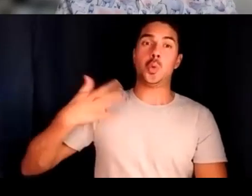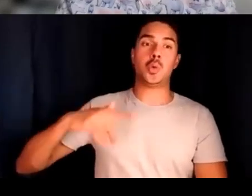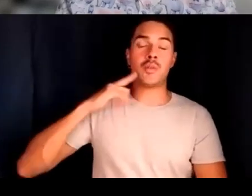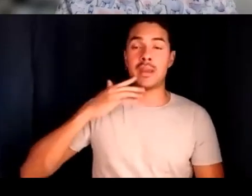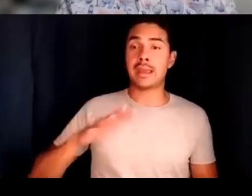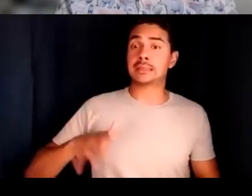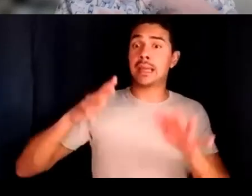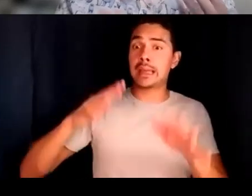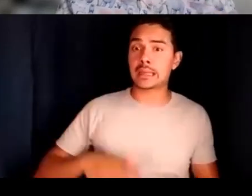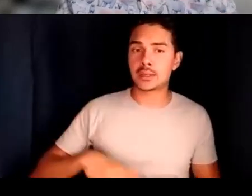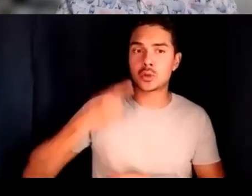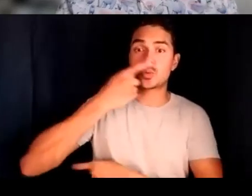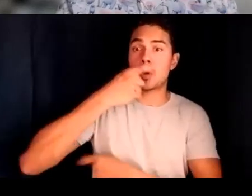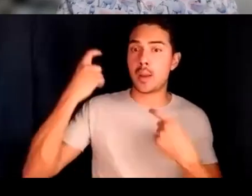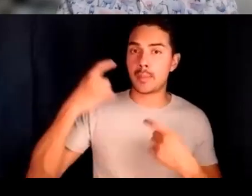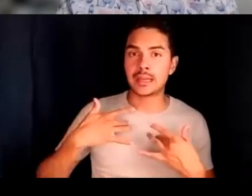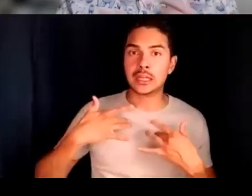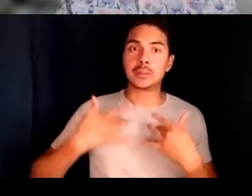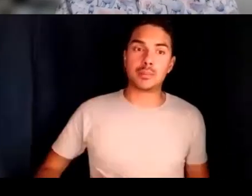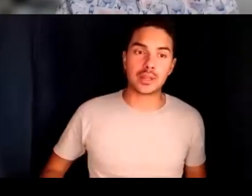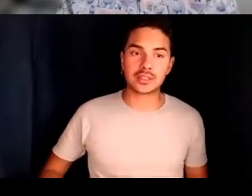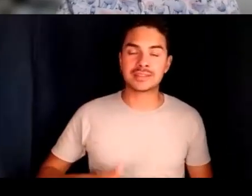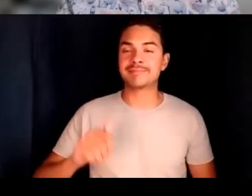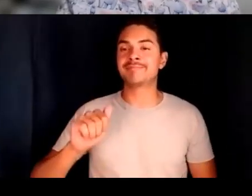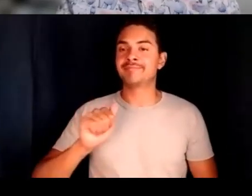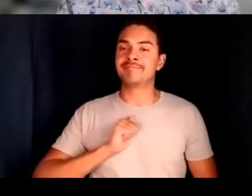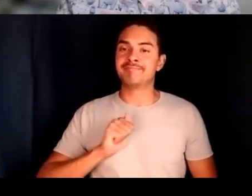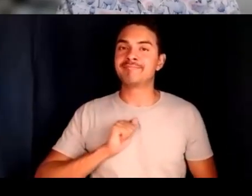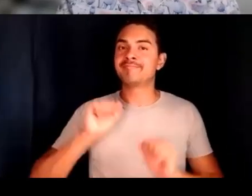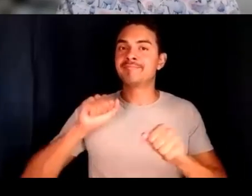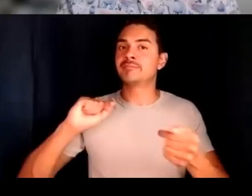trauma, suicidality, and other mental health concerns.